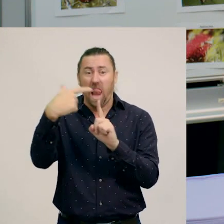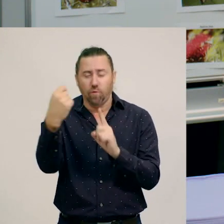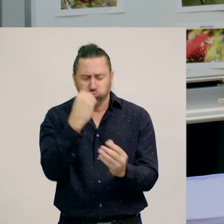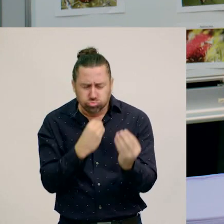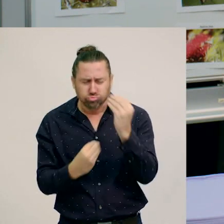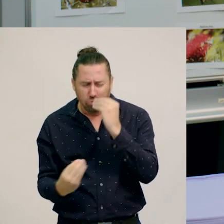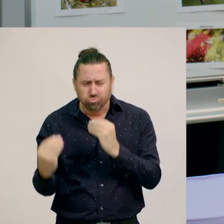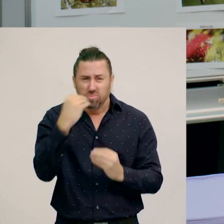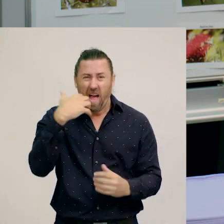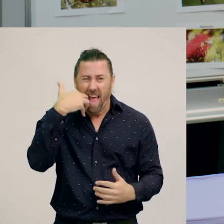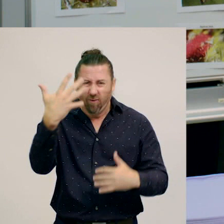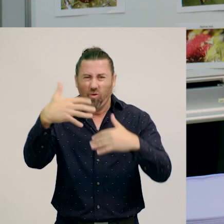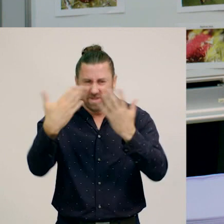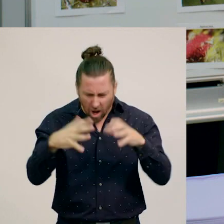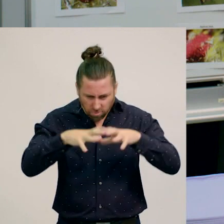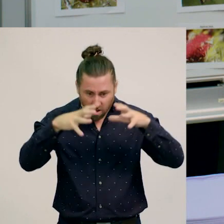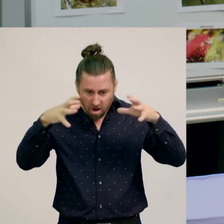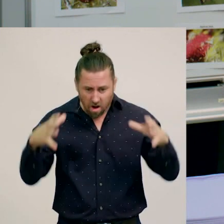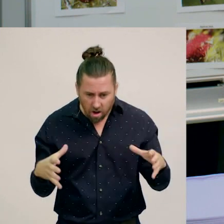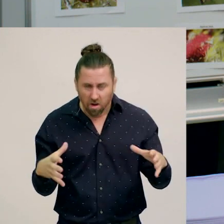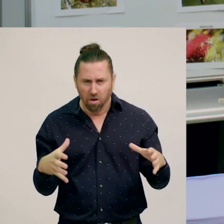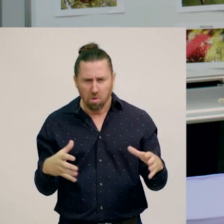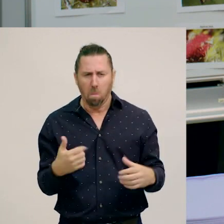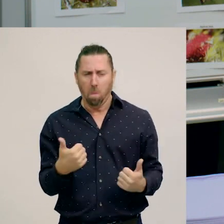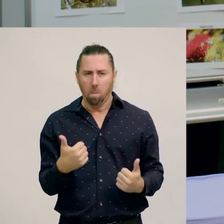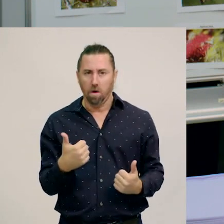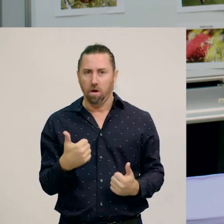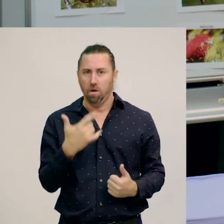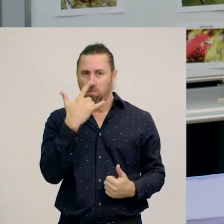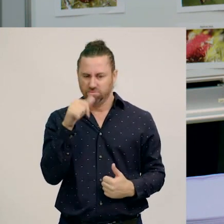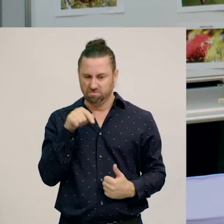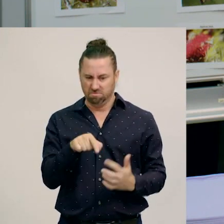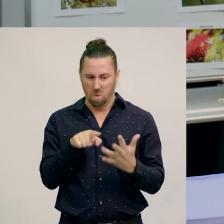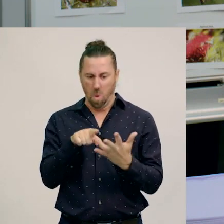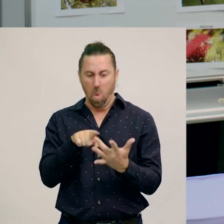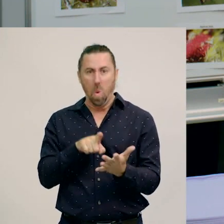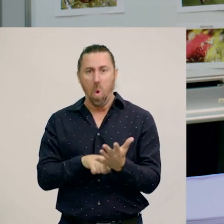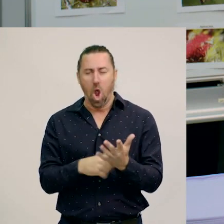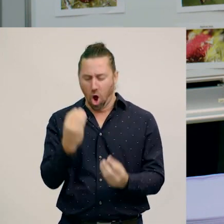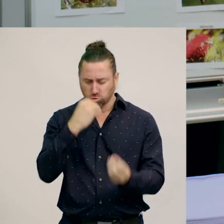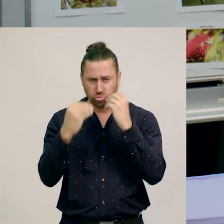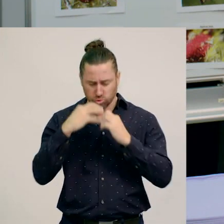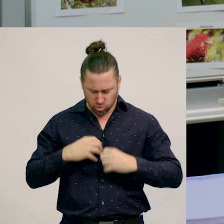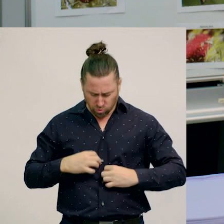Now, that’s a lot of leaves. However, the eucalyptus oil, in the leaves, is toxic to their digestive system.